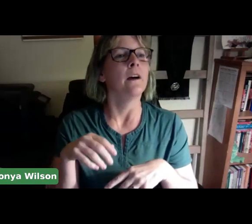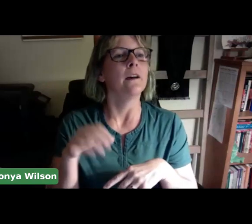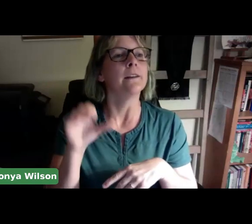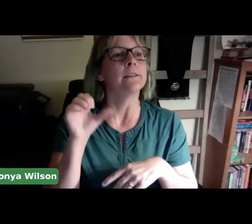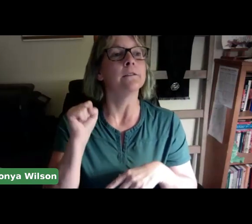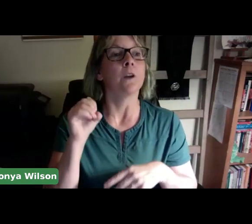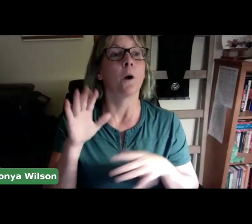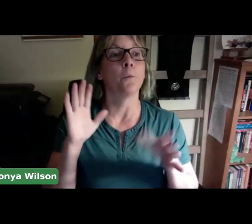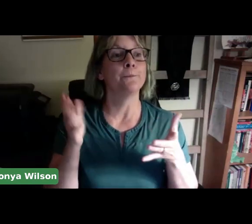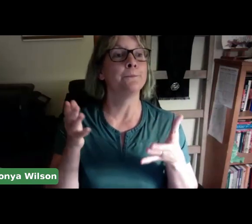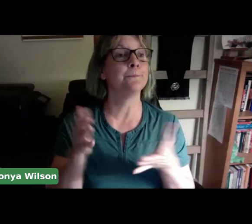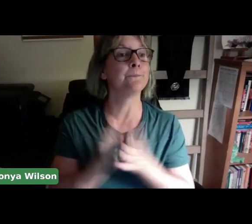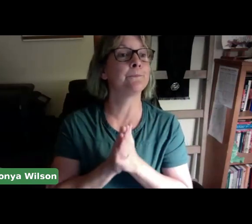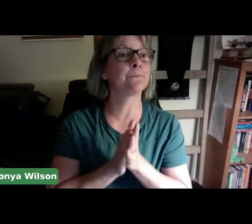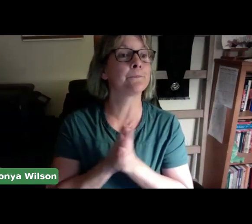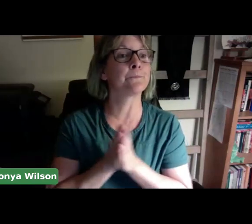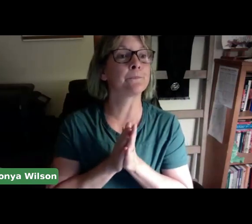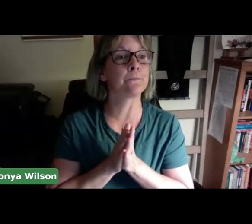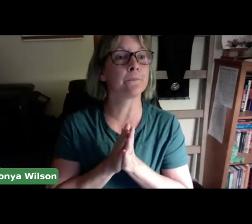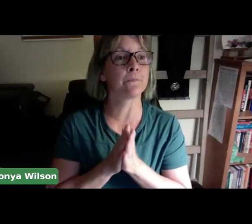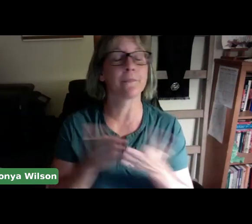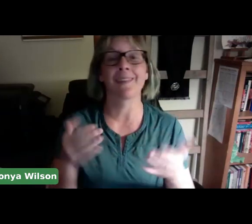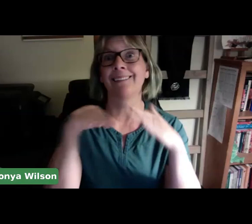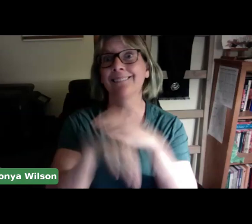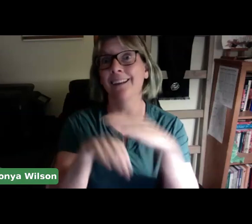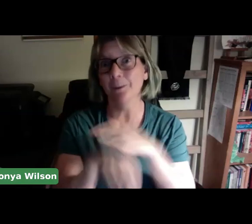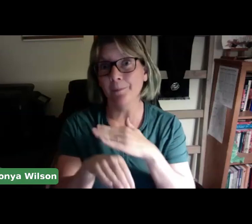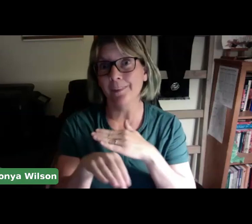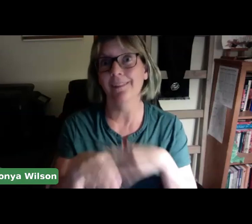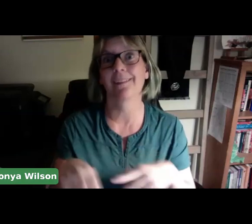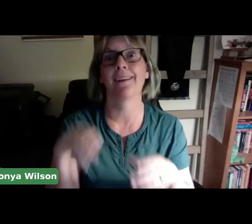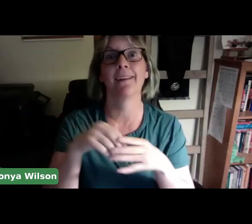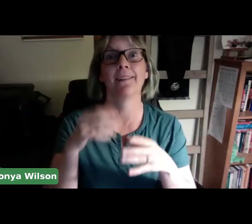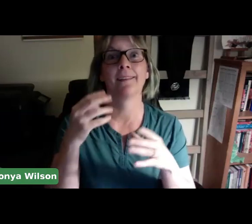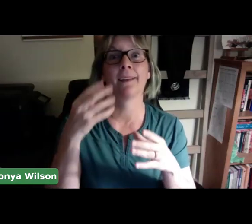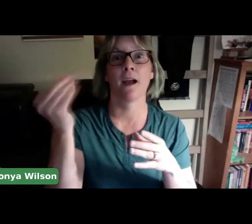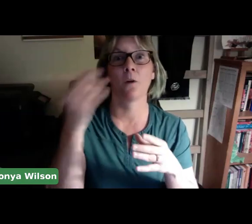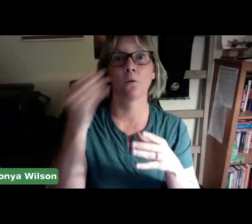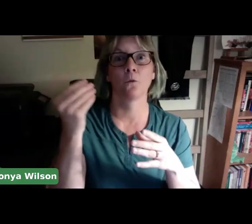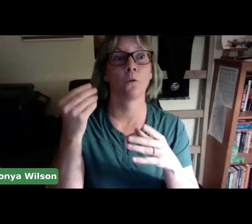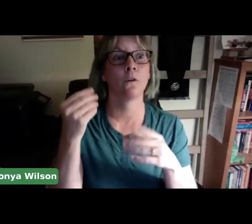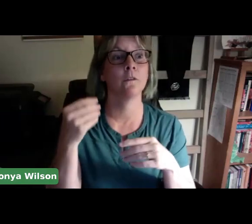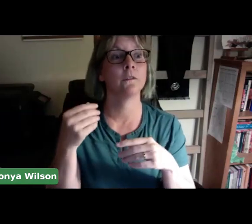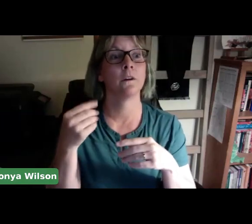So I'll go into that. A little bit to start off.